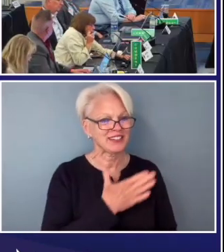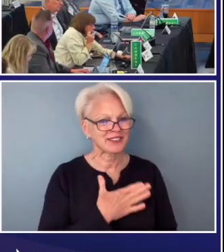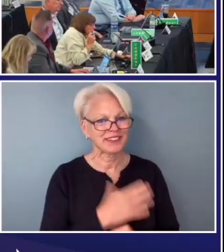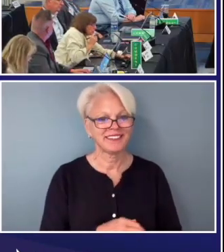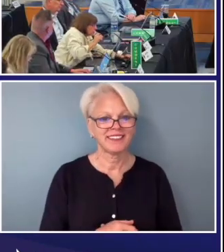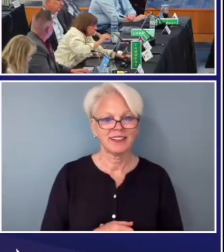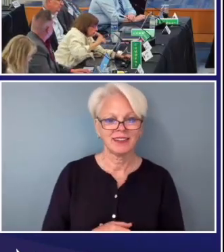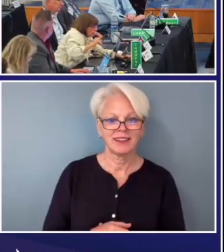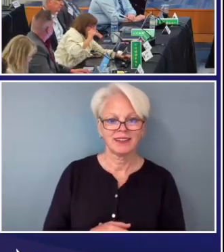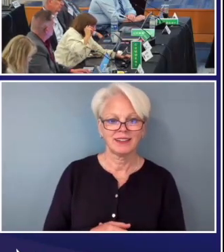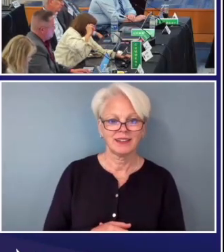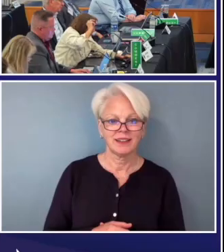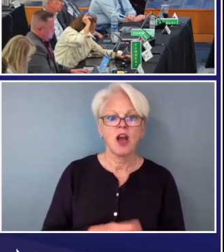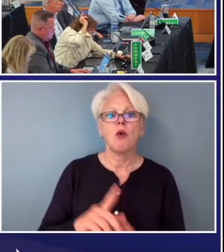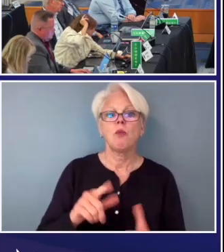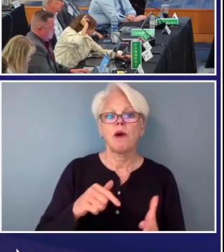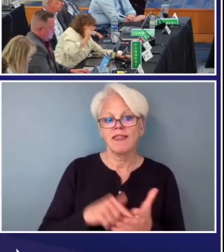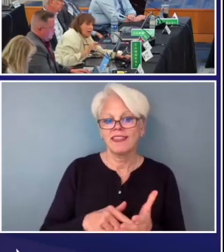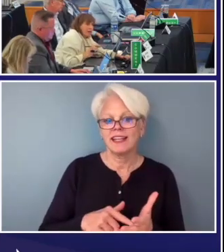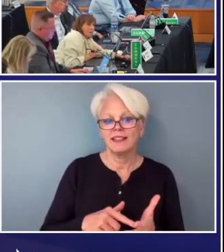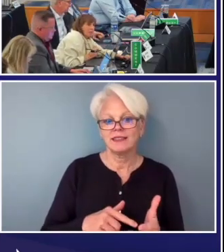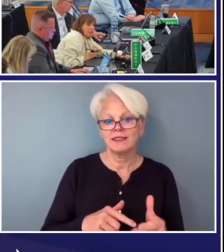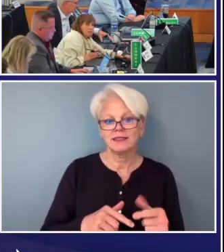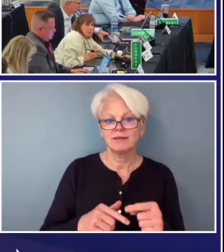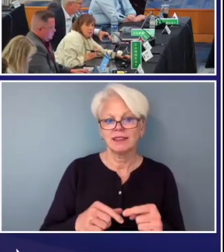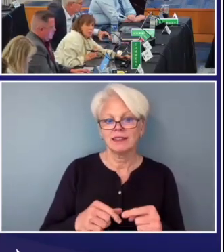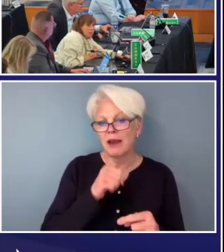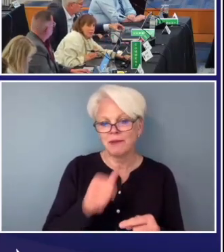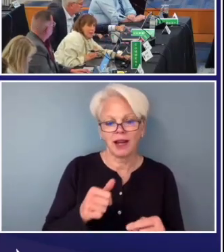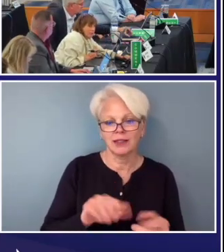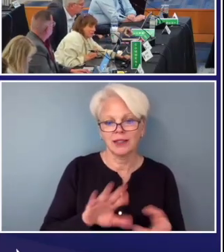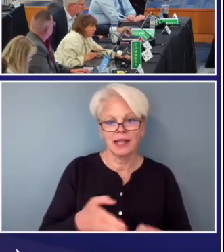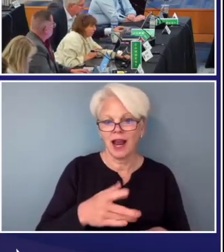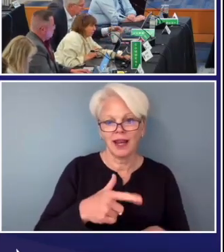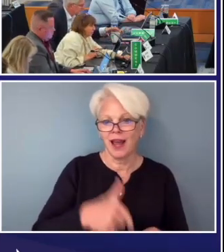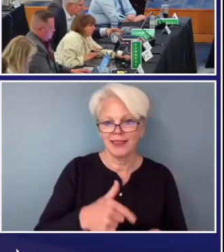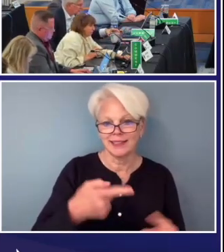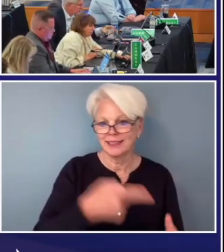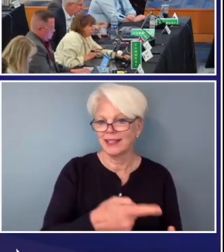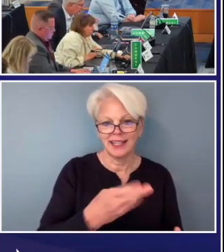Well, this is certainly not a, Hill, I'm going to die on, but I do want to point out that, um,